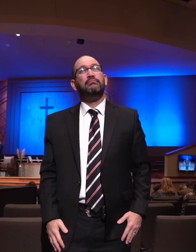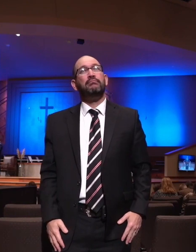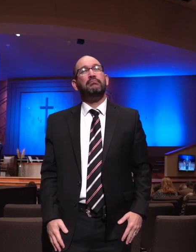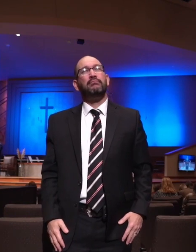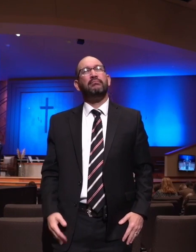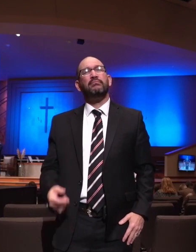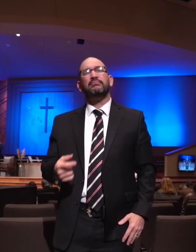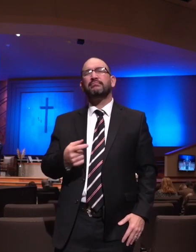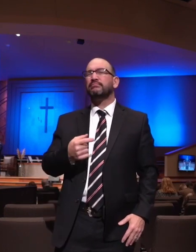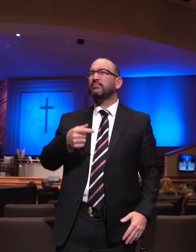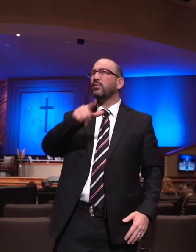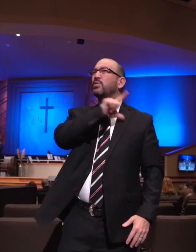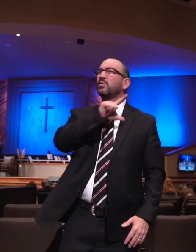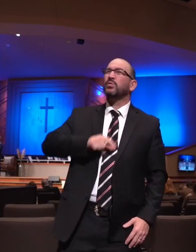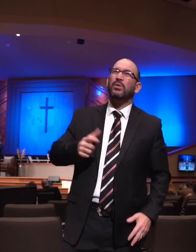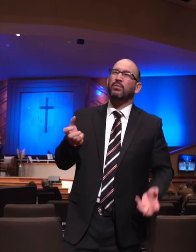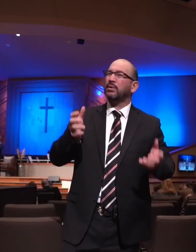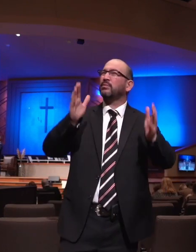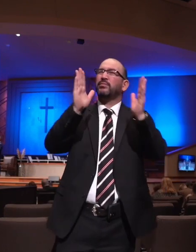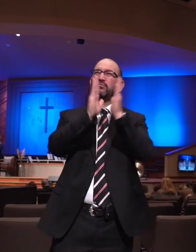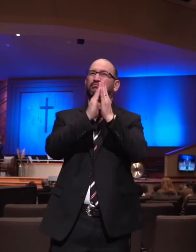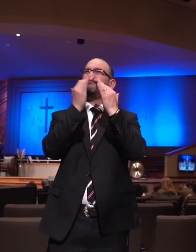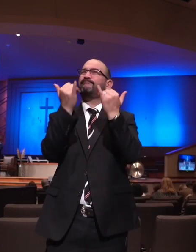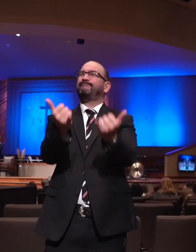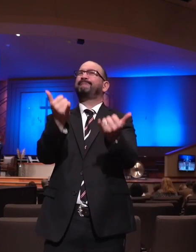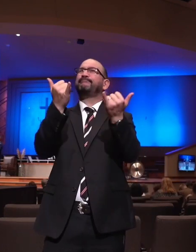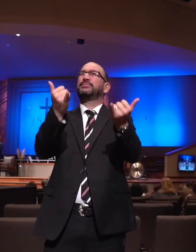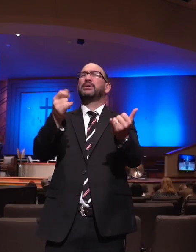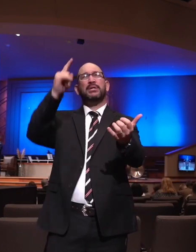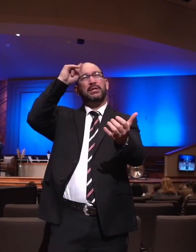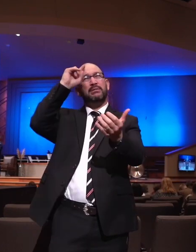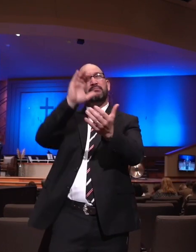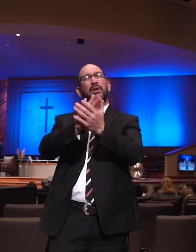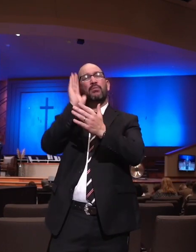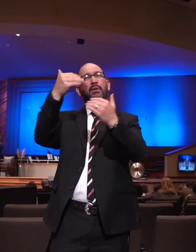say God I believe that I will have somebody here